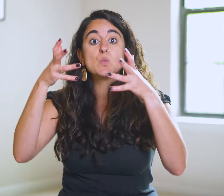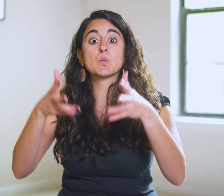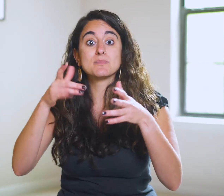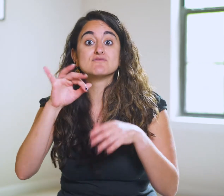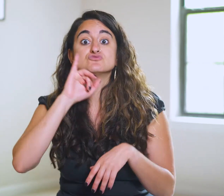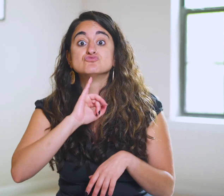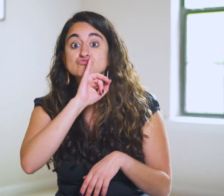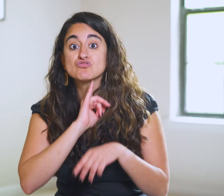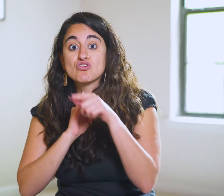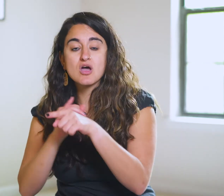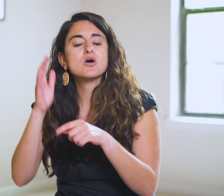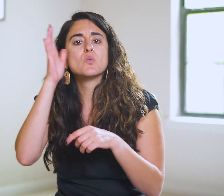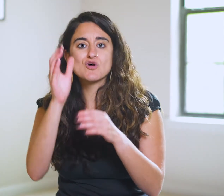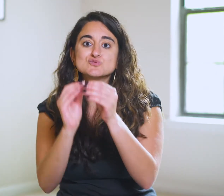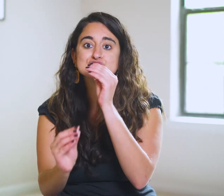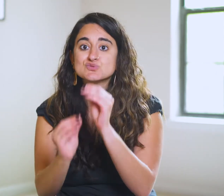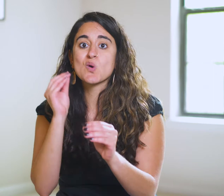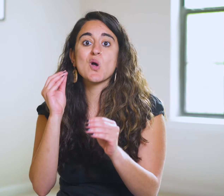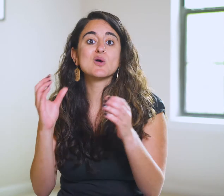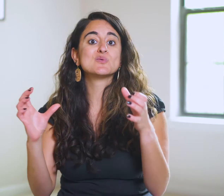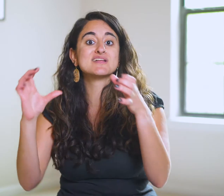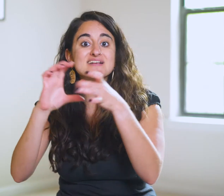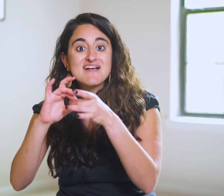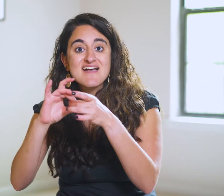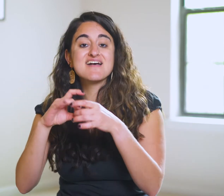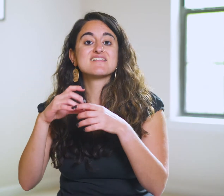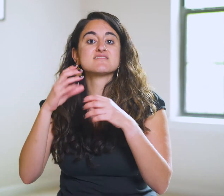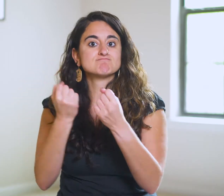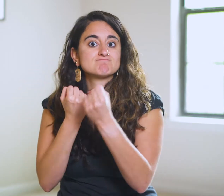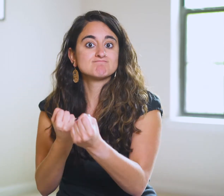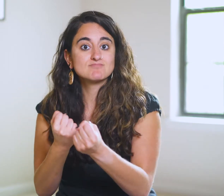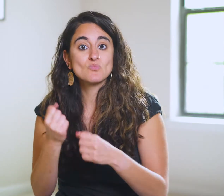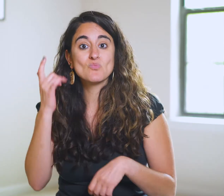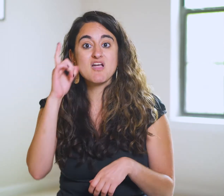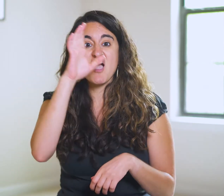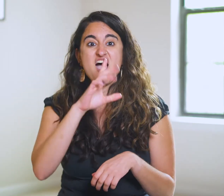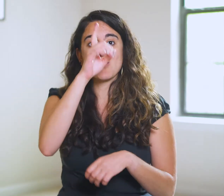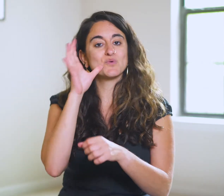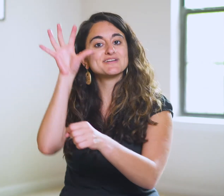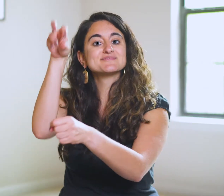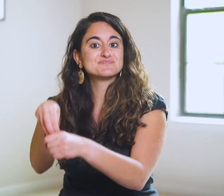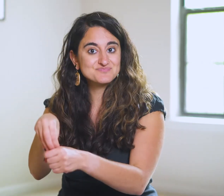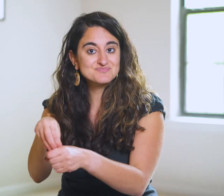The remnant of all Israel will be restored, reunited, and repentant, because God Himself will be among them,